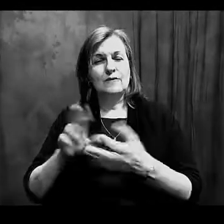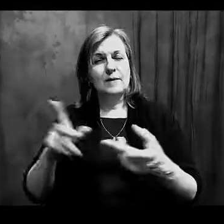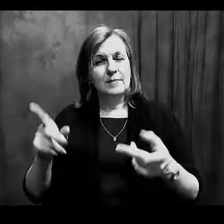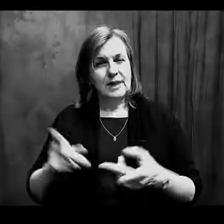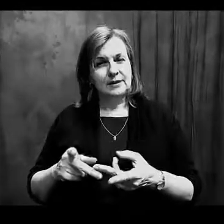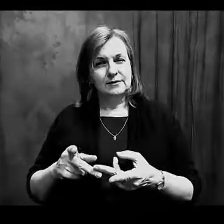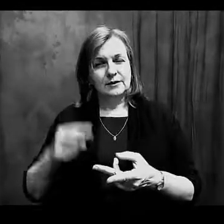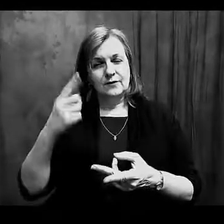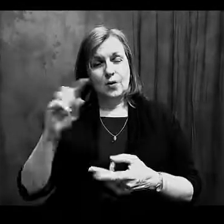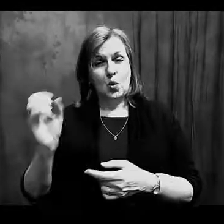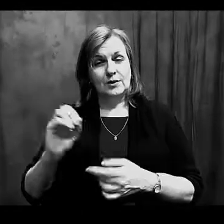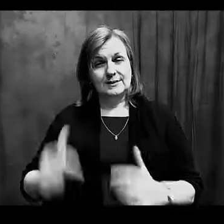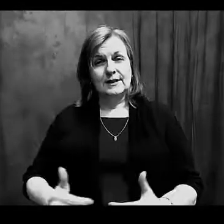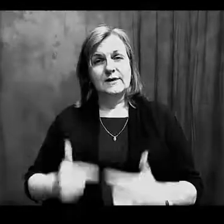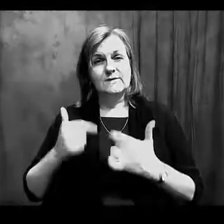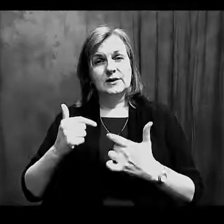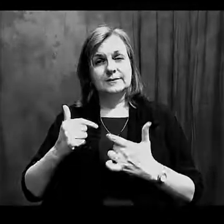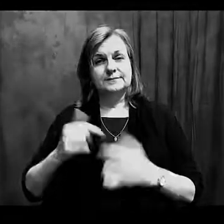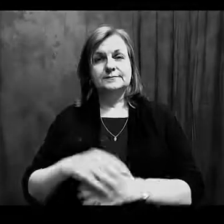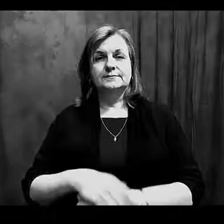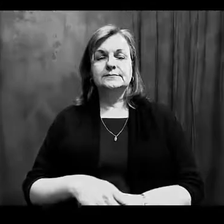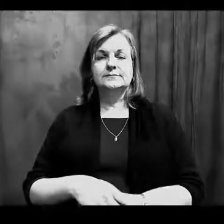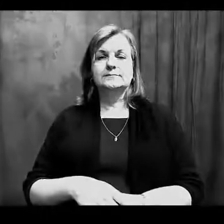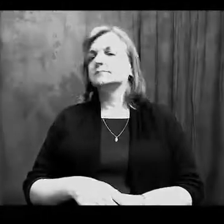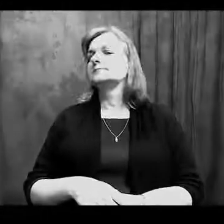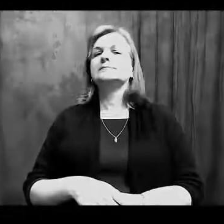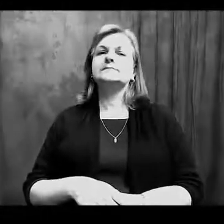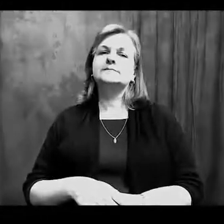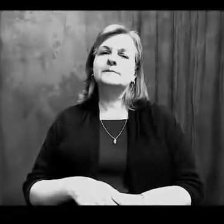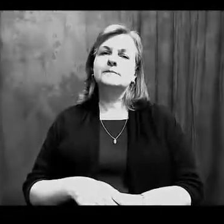for organisms to really thrive